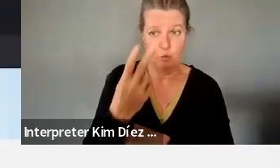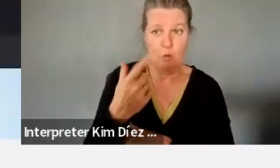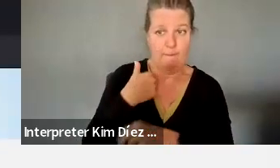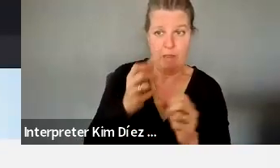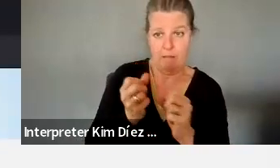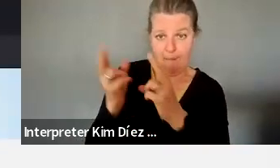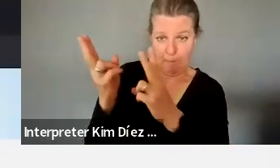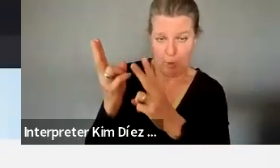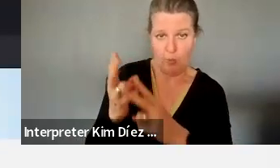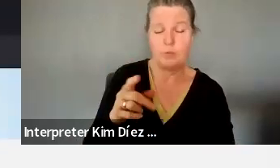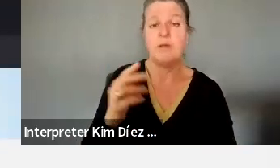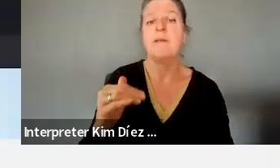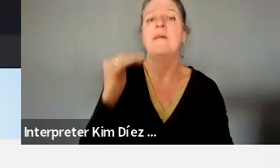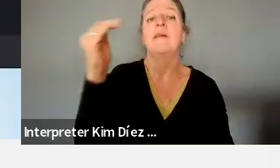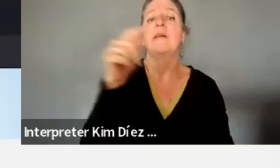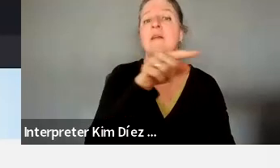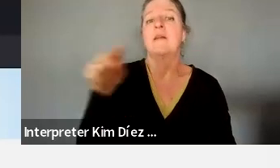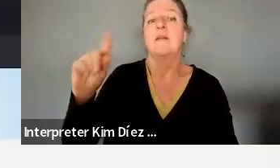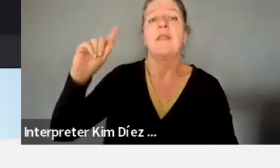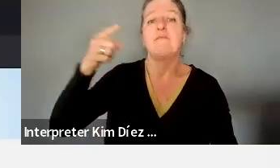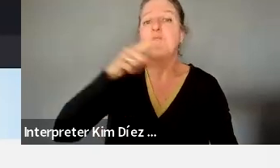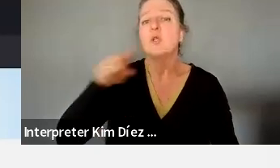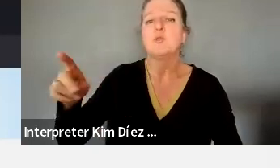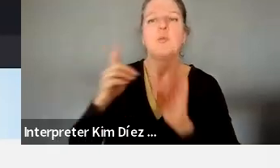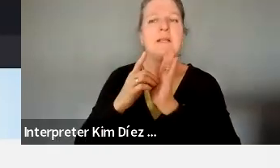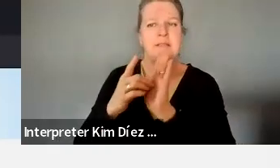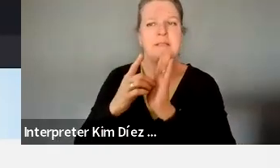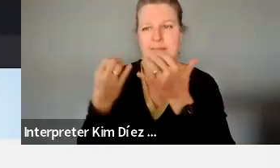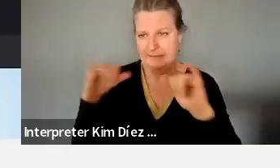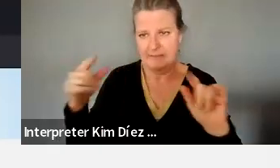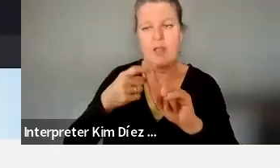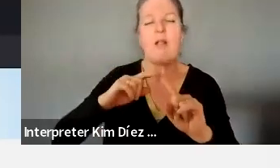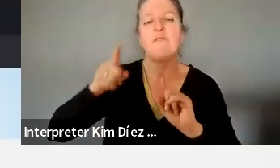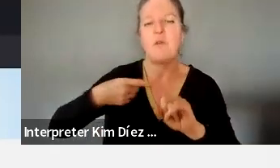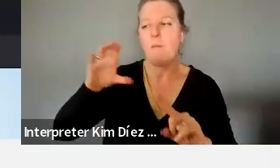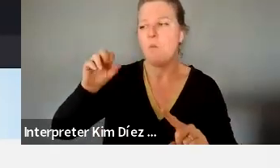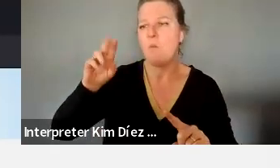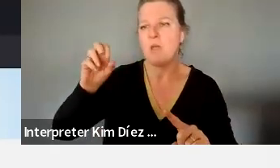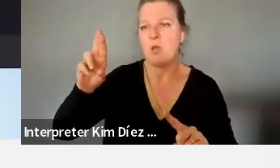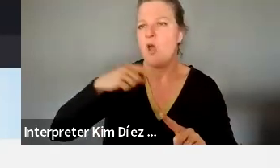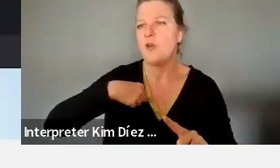This template right here is the demonstration that is still there from when Connor and I made our video guide